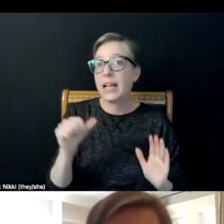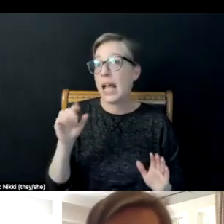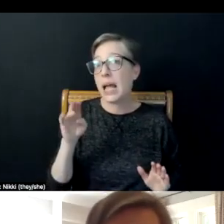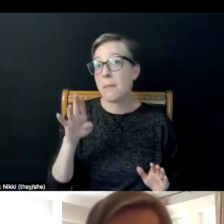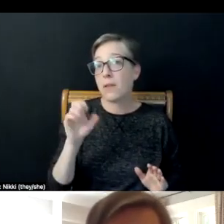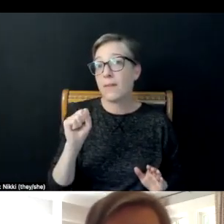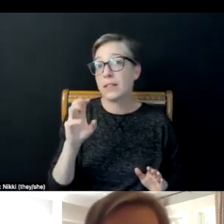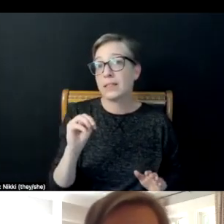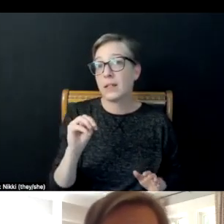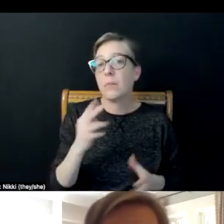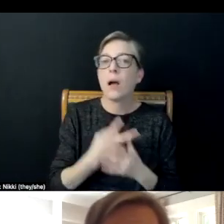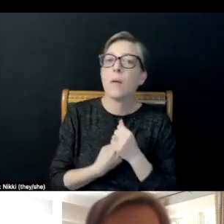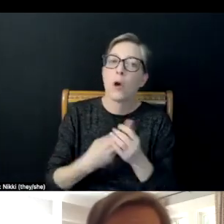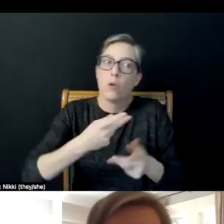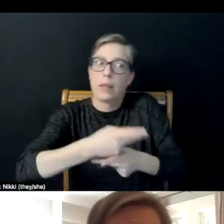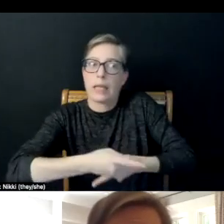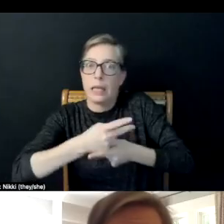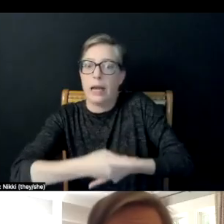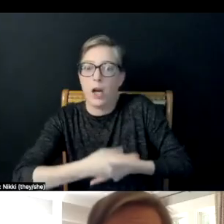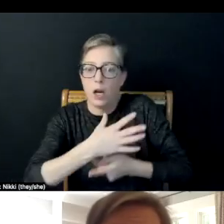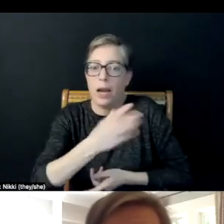its care and that care affects both the infant and